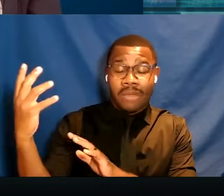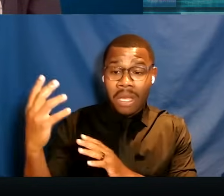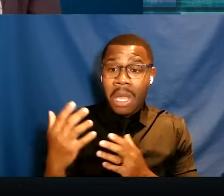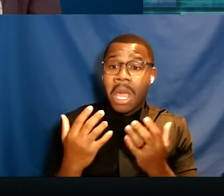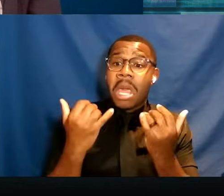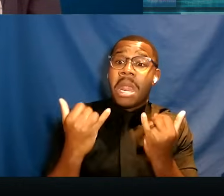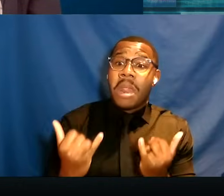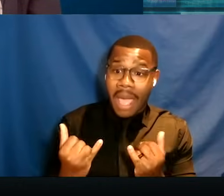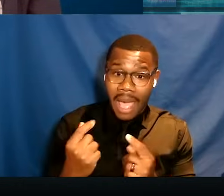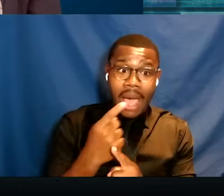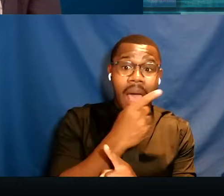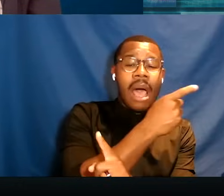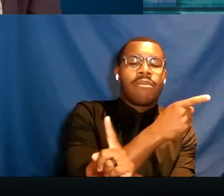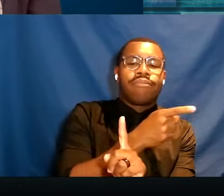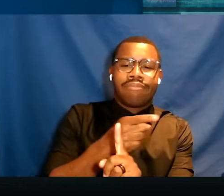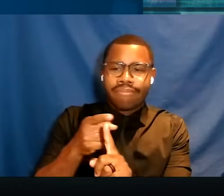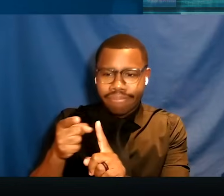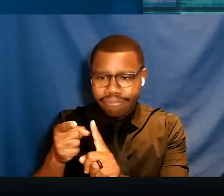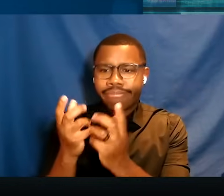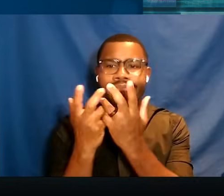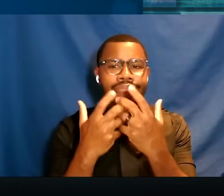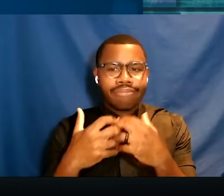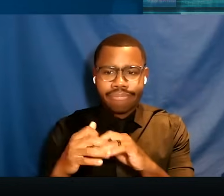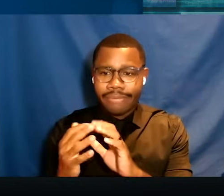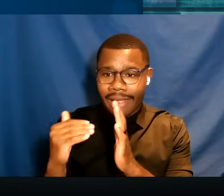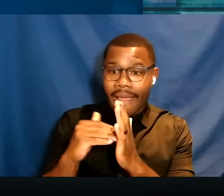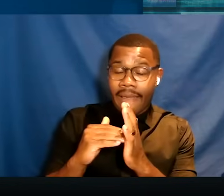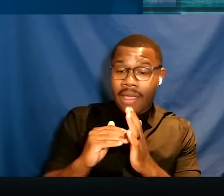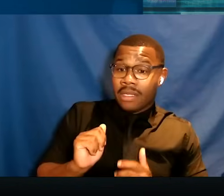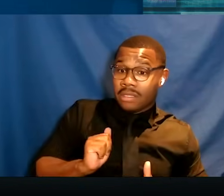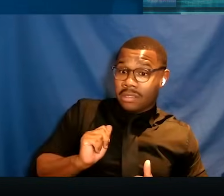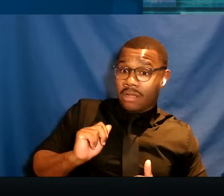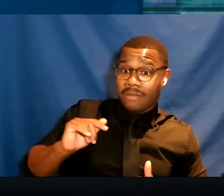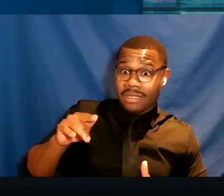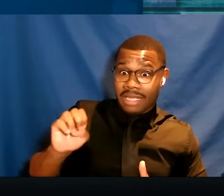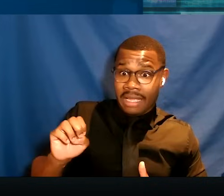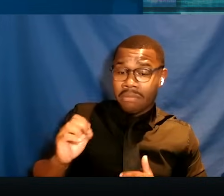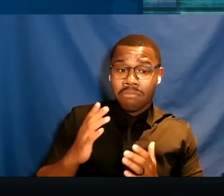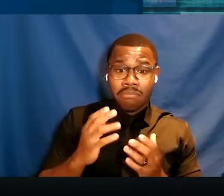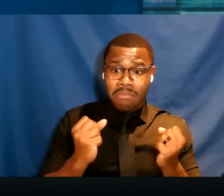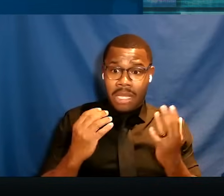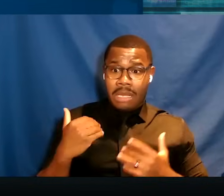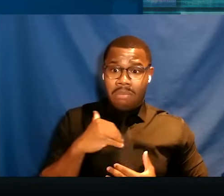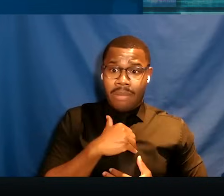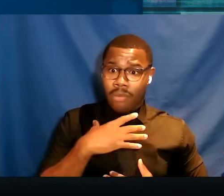that allows self-tapes to continue to exist because there are a lot of our members who like them and who wanna be able to have to have the opportunity